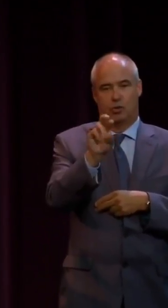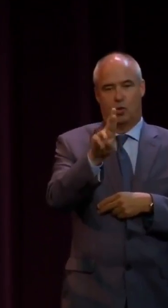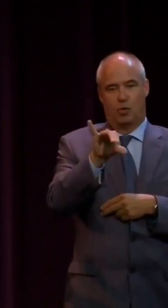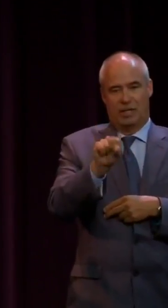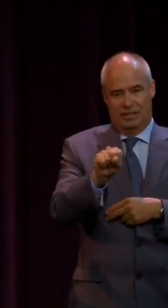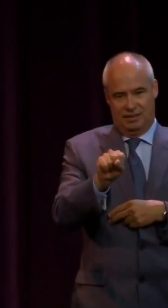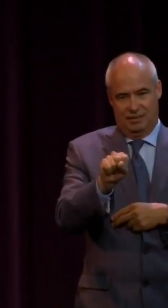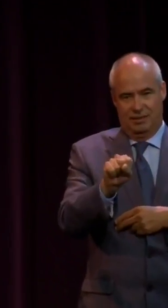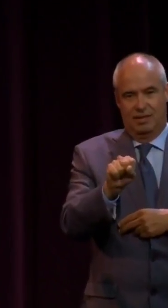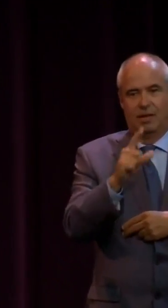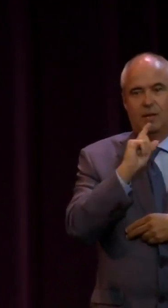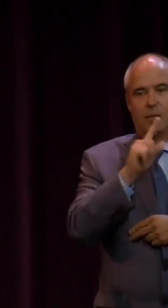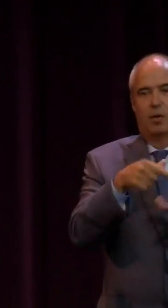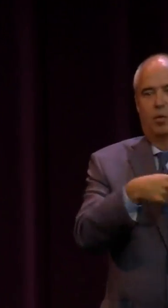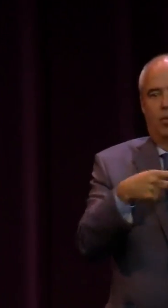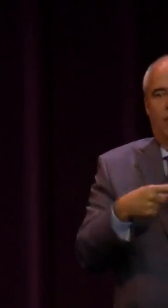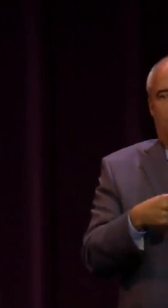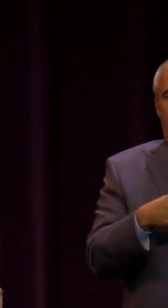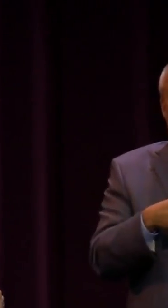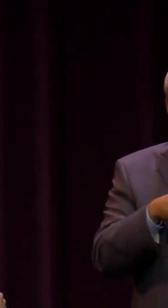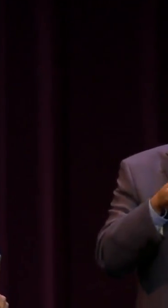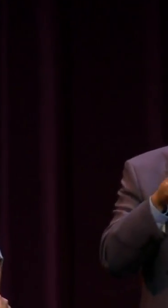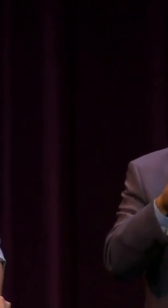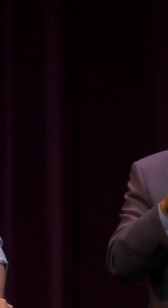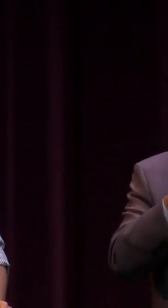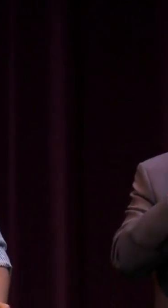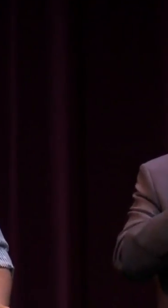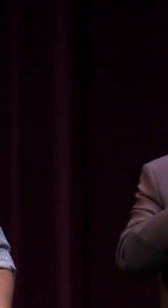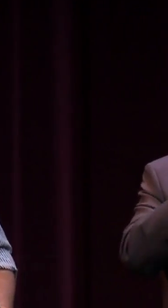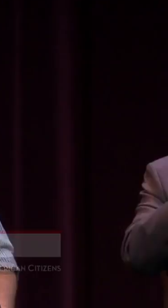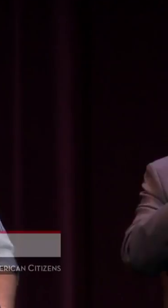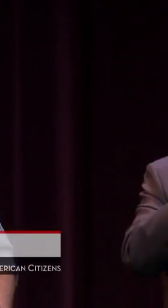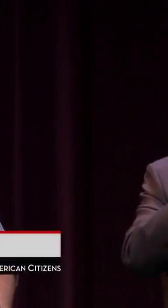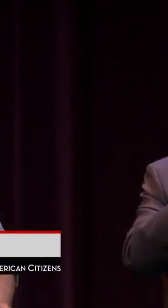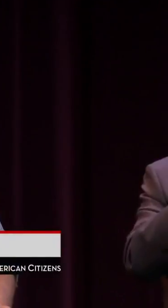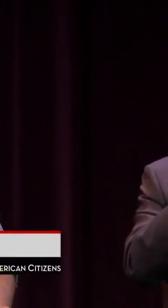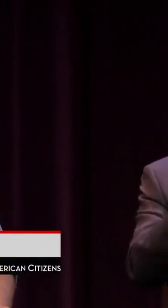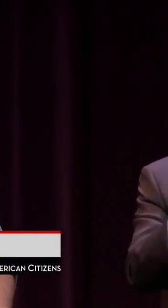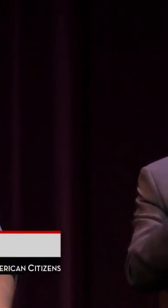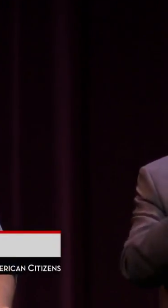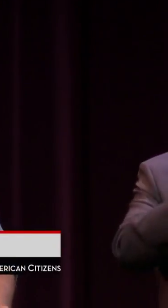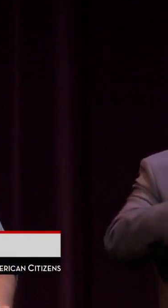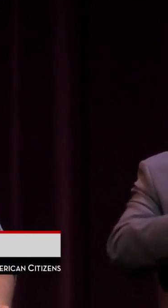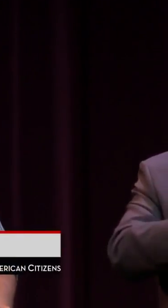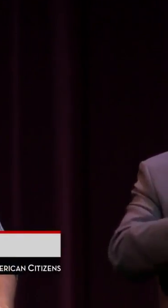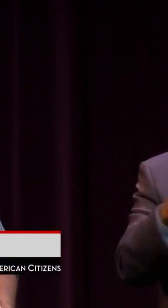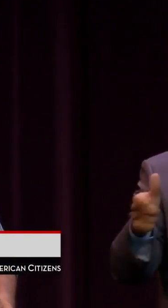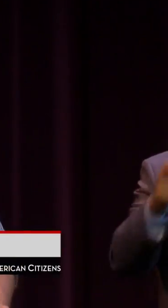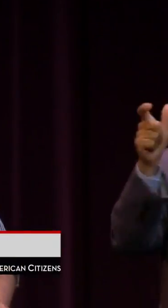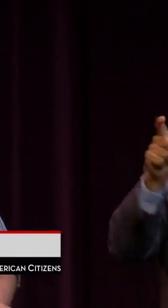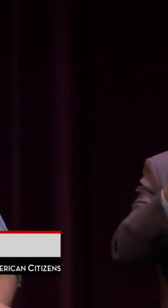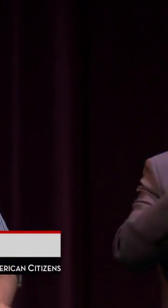OR LULAC FOR SHORT. WE ARE THE NATION'S OLDEST AND LARGEST LATINO CIVIL RIGHTS ORGANIZATION.